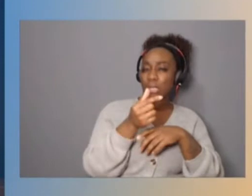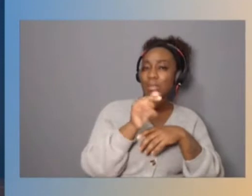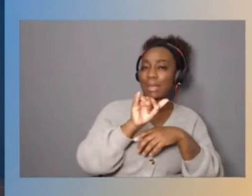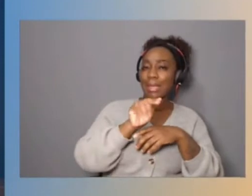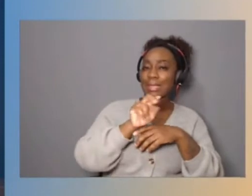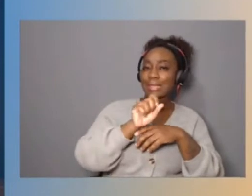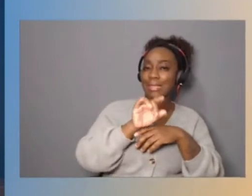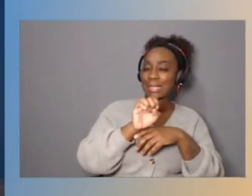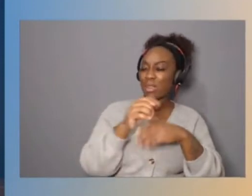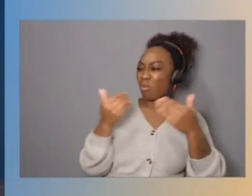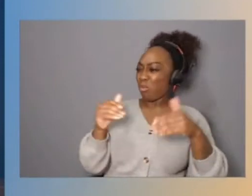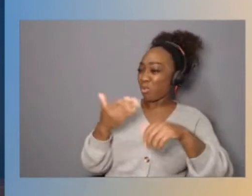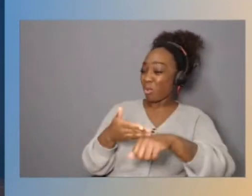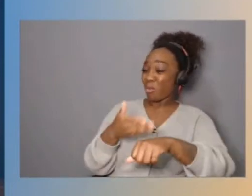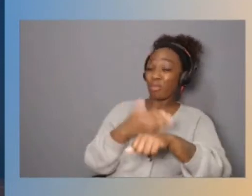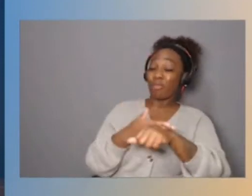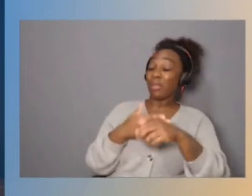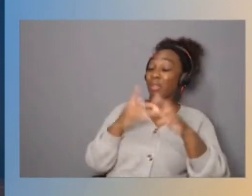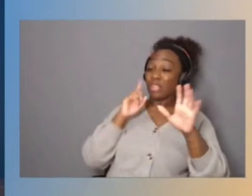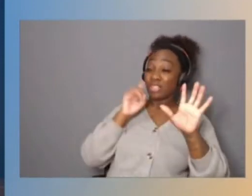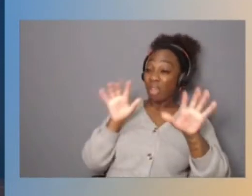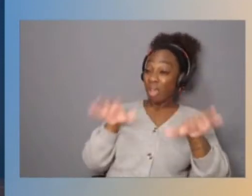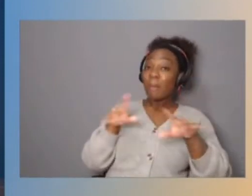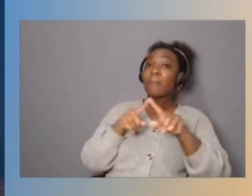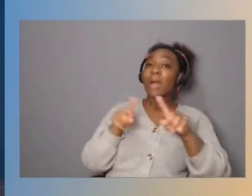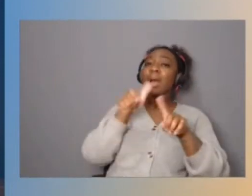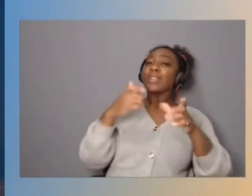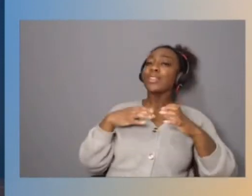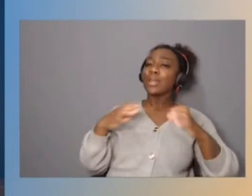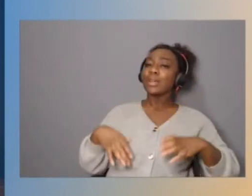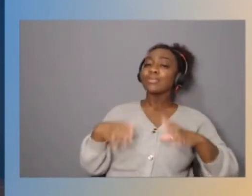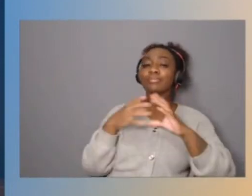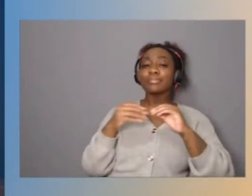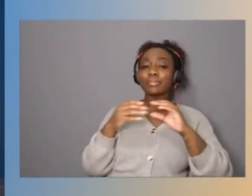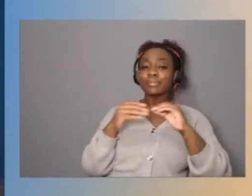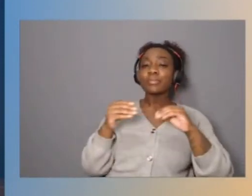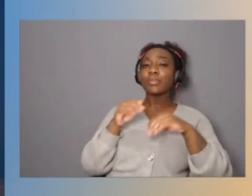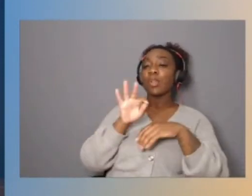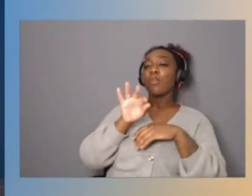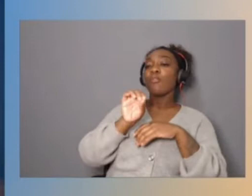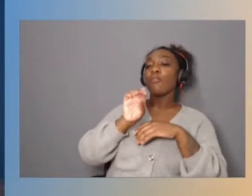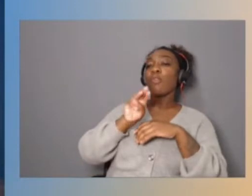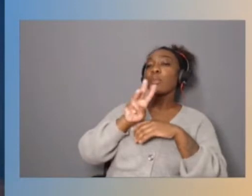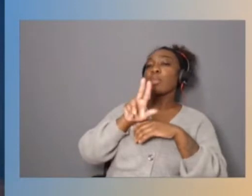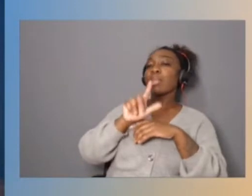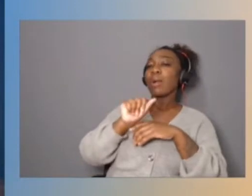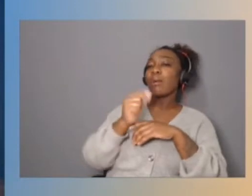Arthur in the same talk mentioned was on Formula 1. Maybe you can expand a little on. Yeah, Formula 1.